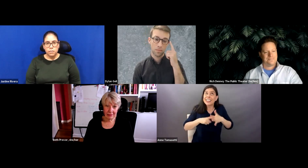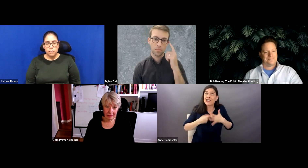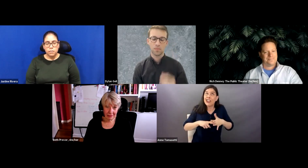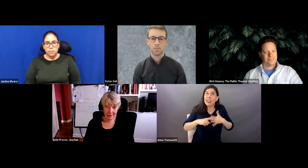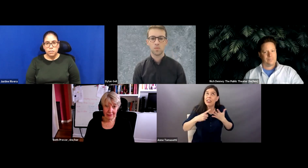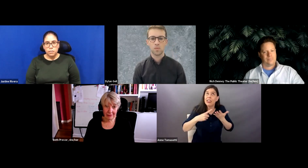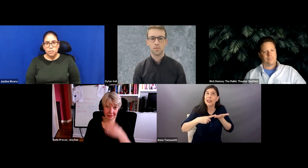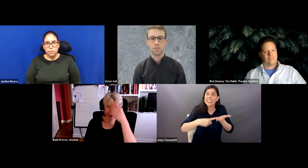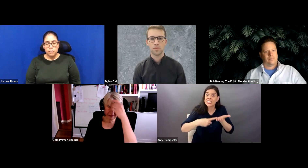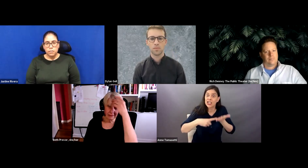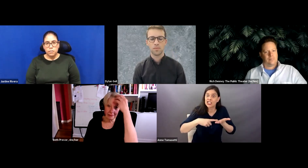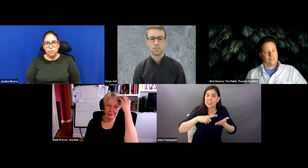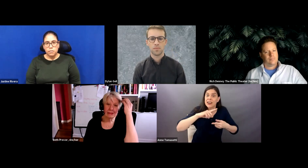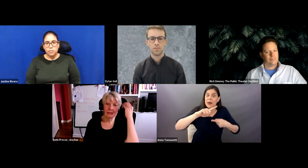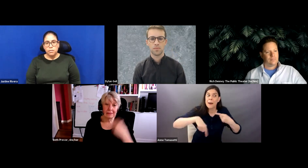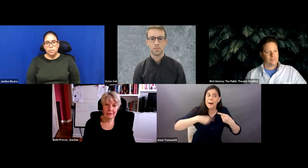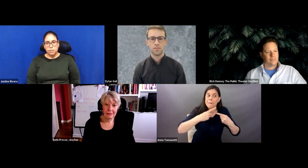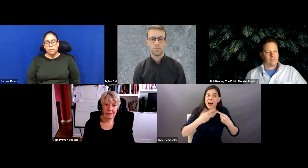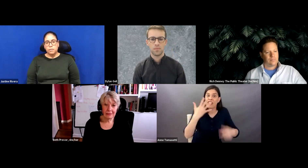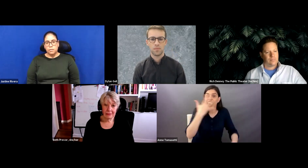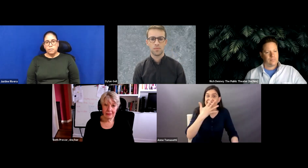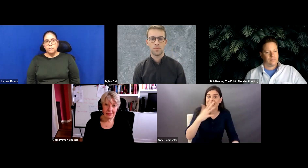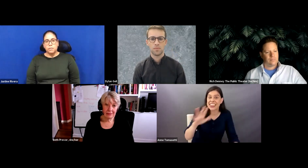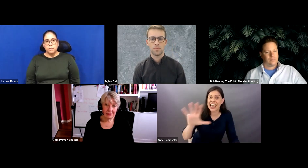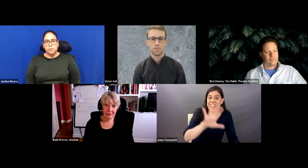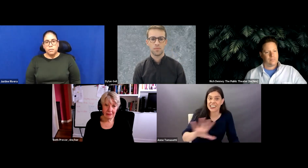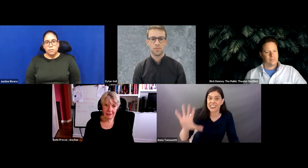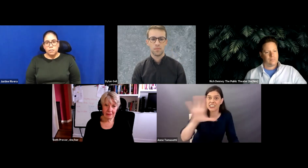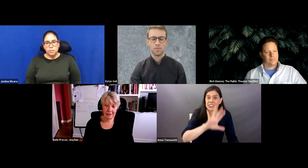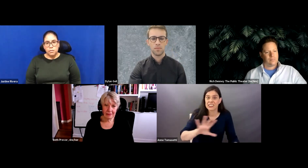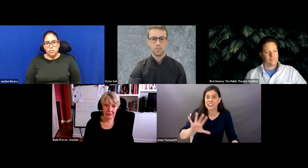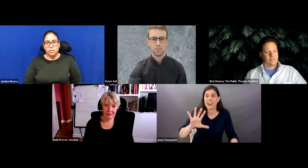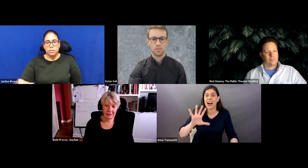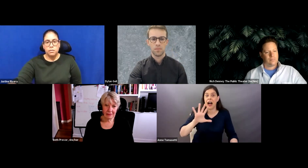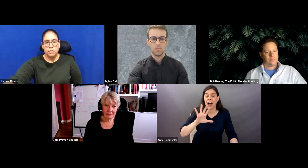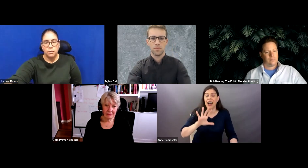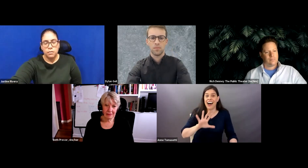wanted to honor all of the work that she did. And talking about